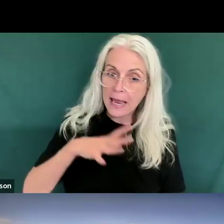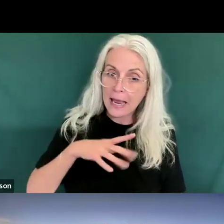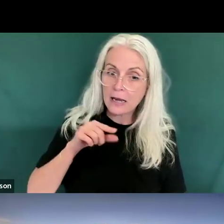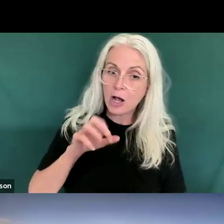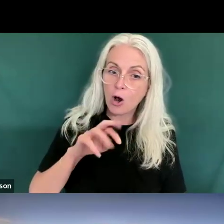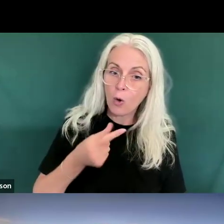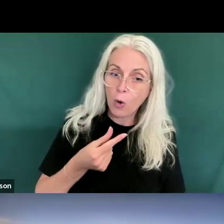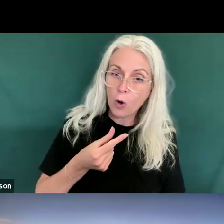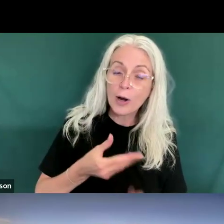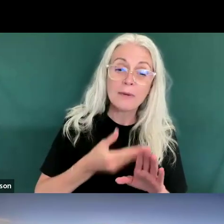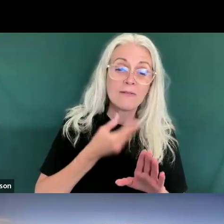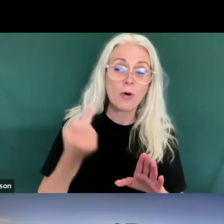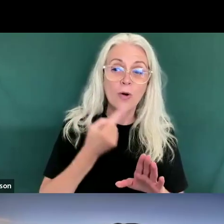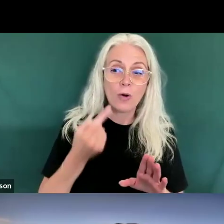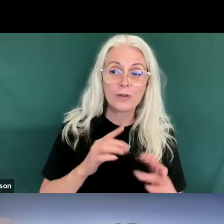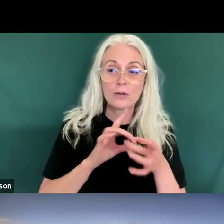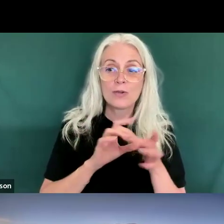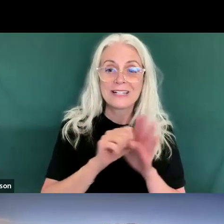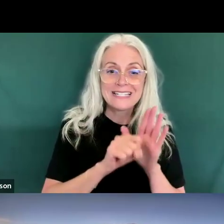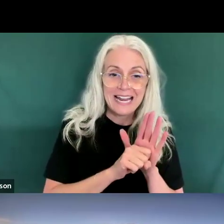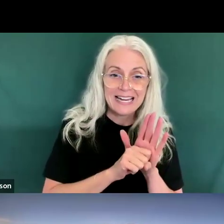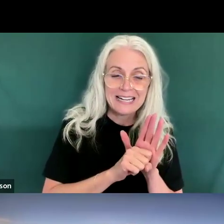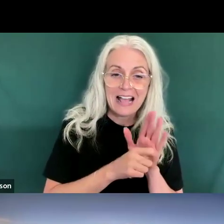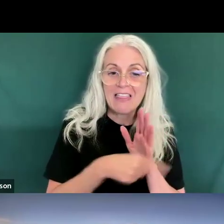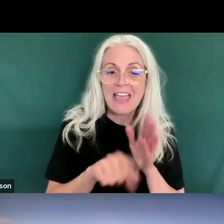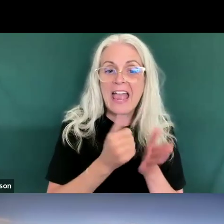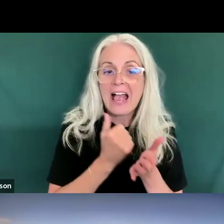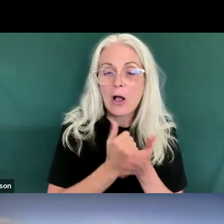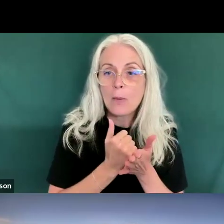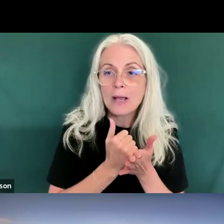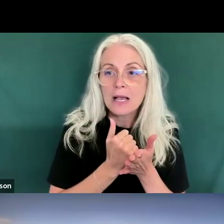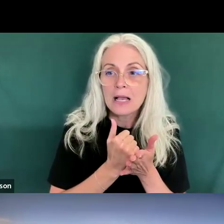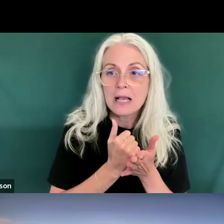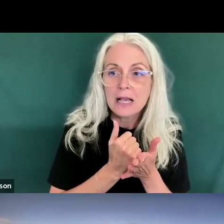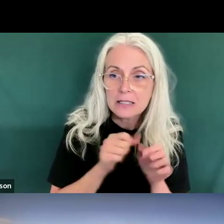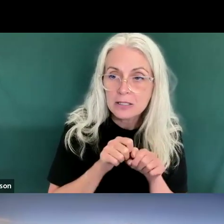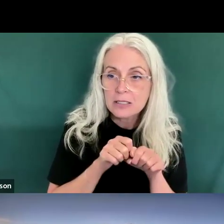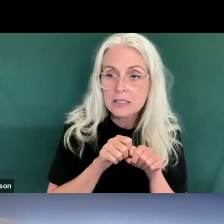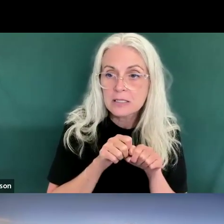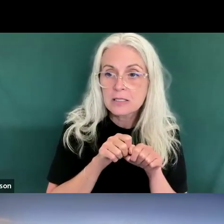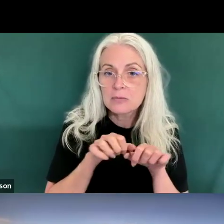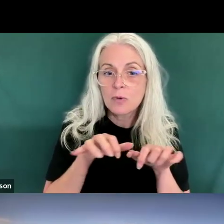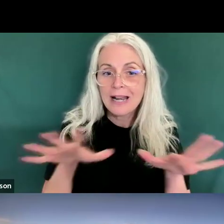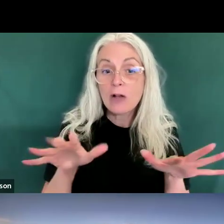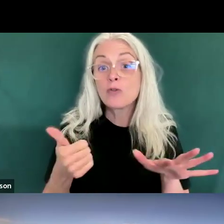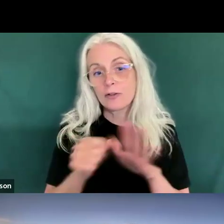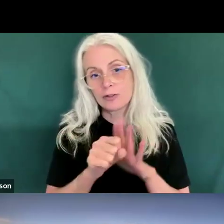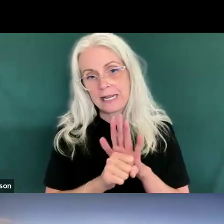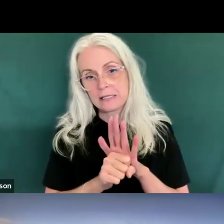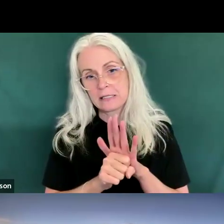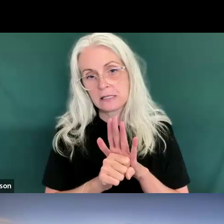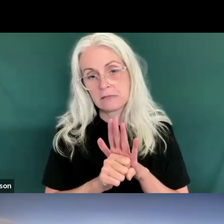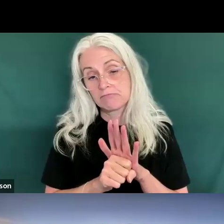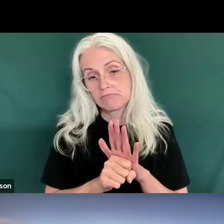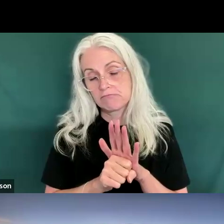in their state, but they… they help in all… they… they spread it out to other states now. And so,